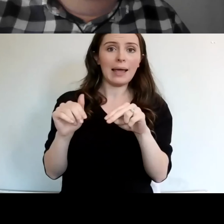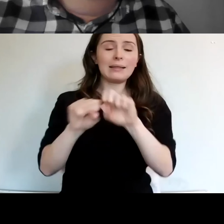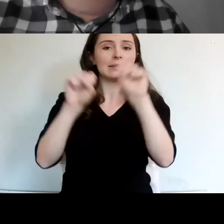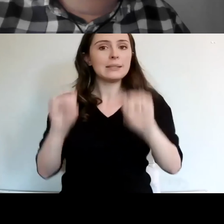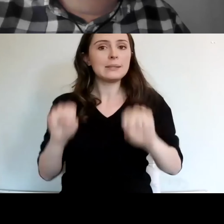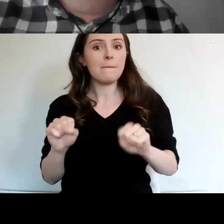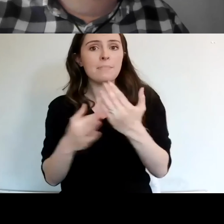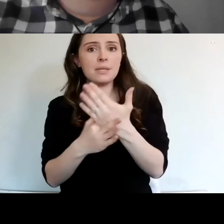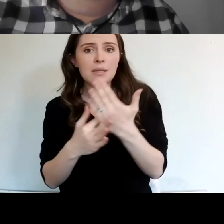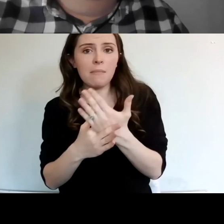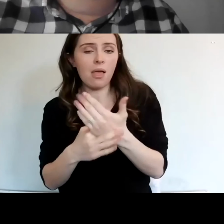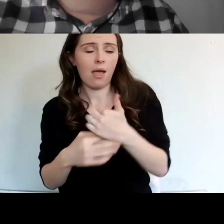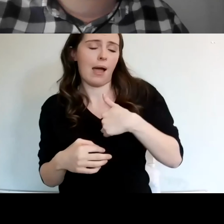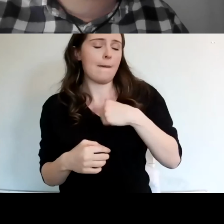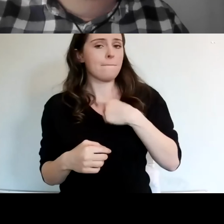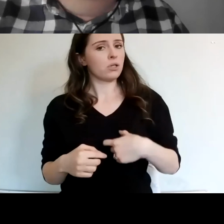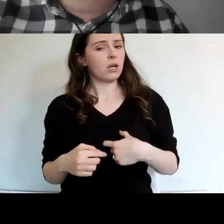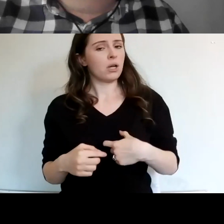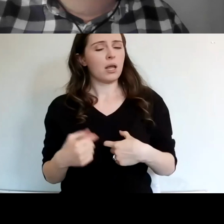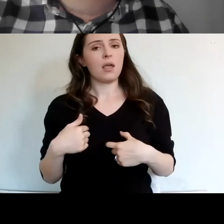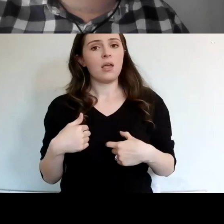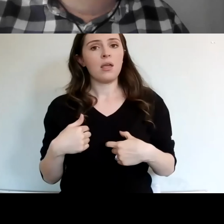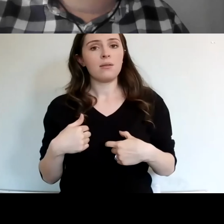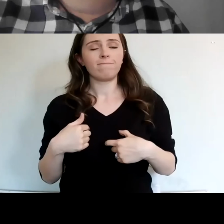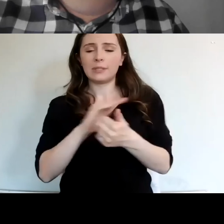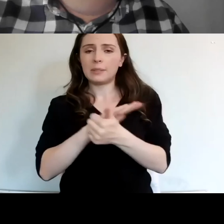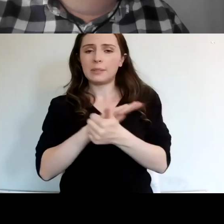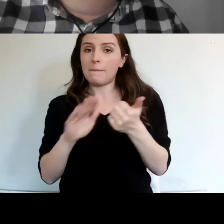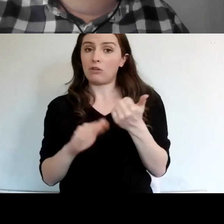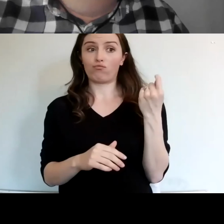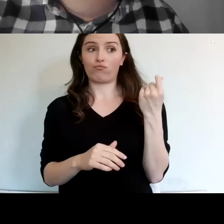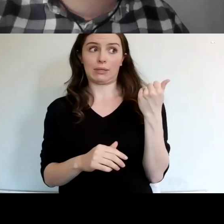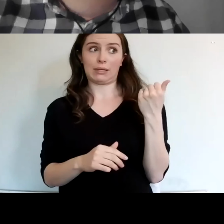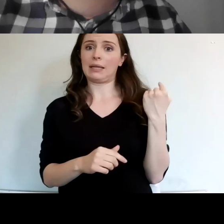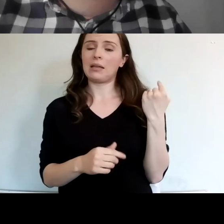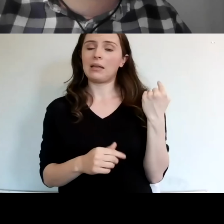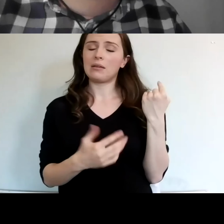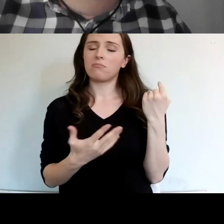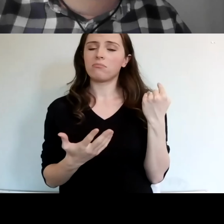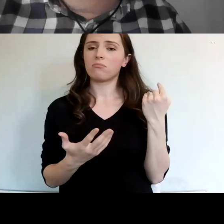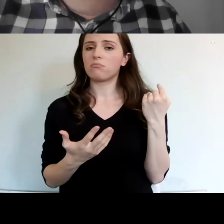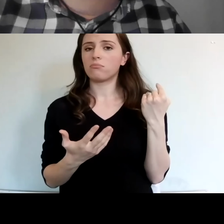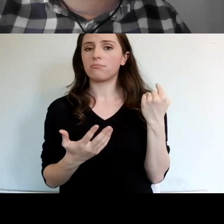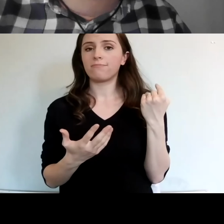I personally have had experience recently where I had to indicate,